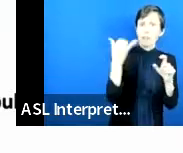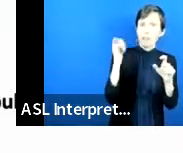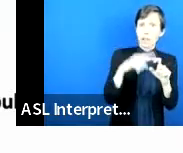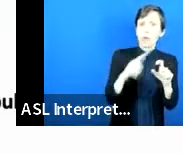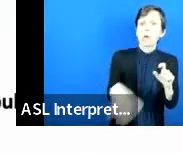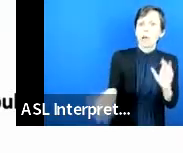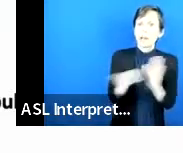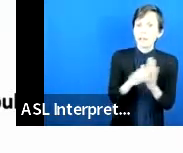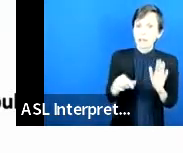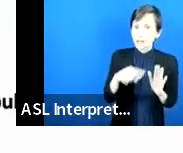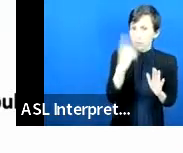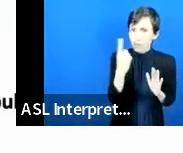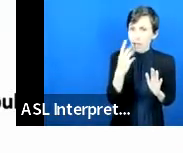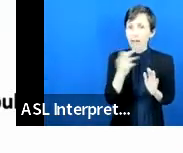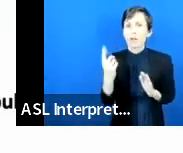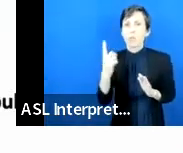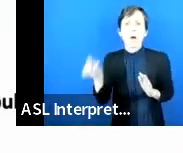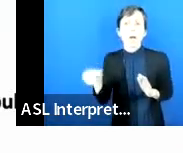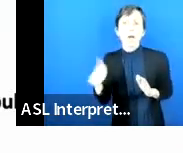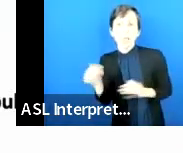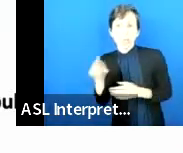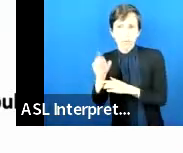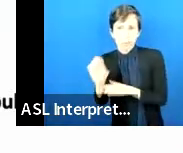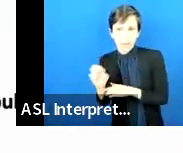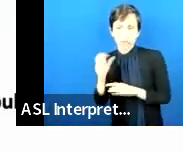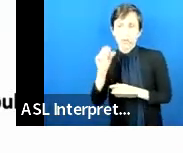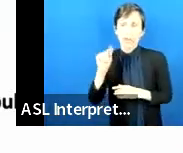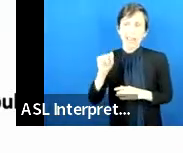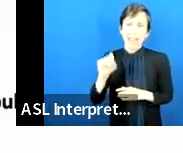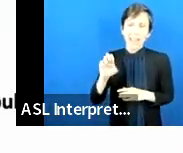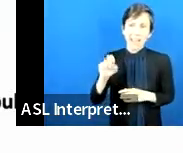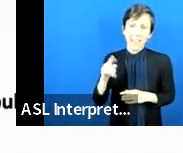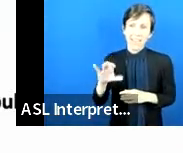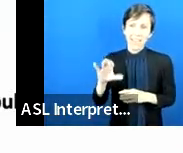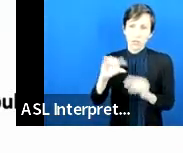as black and at least one other racial or ethnic group, which are grouped separately in our